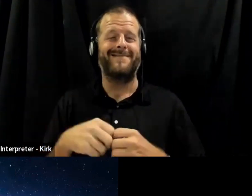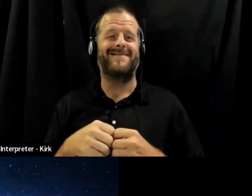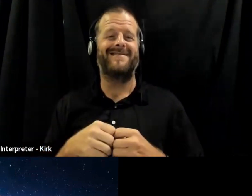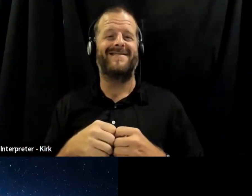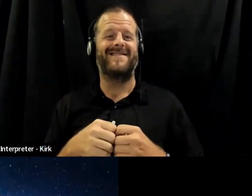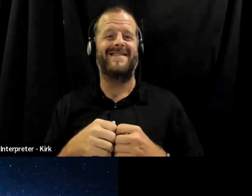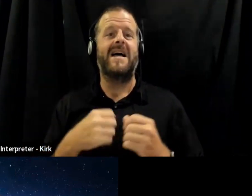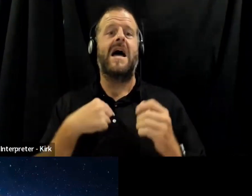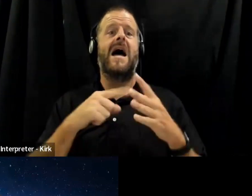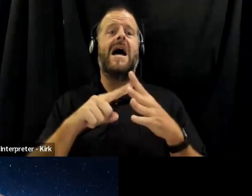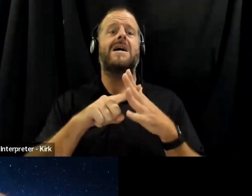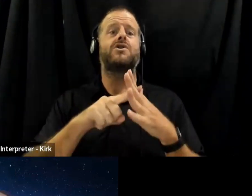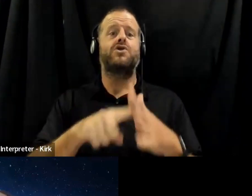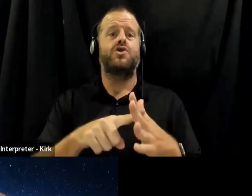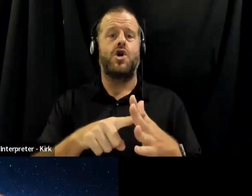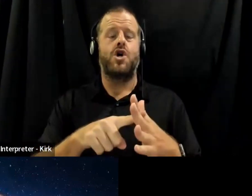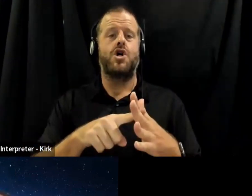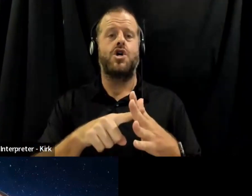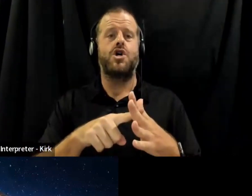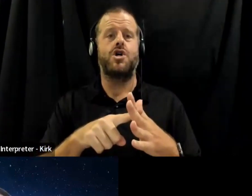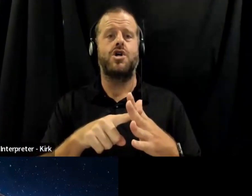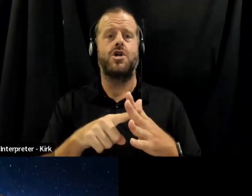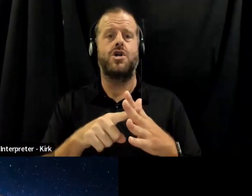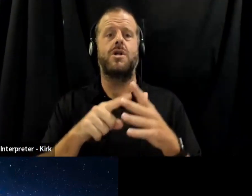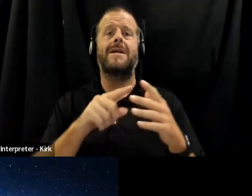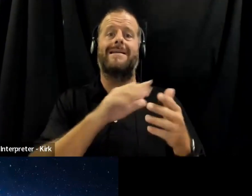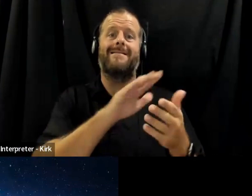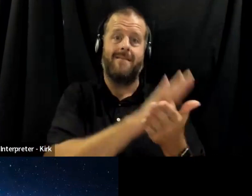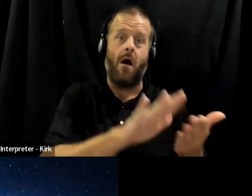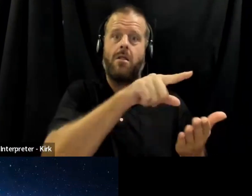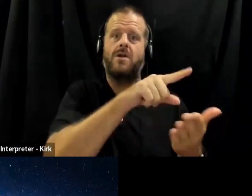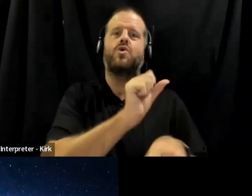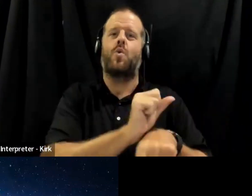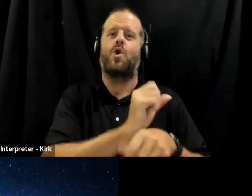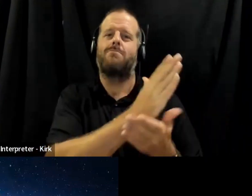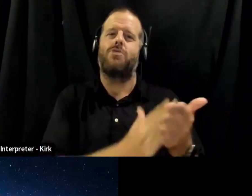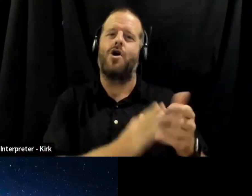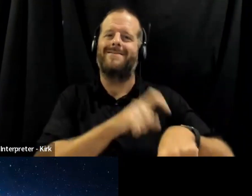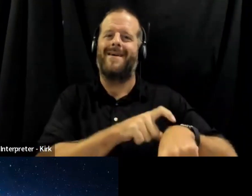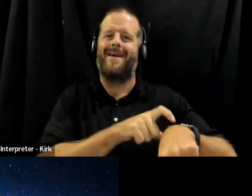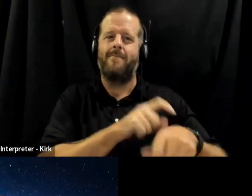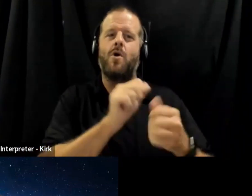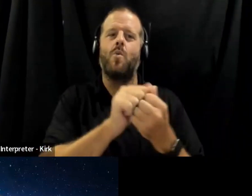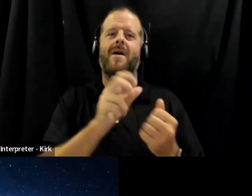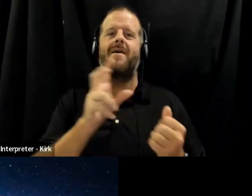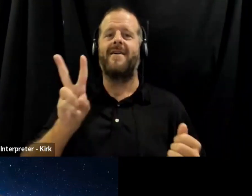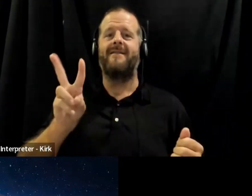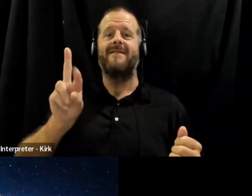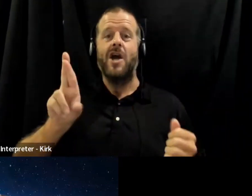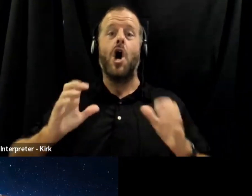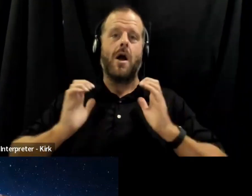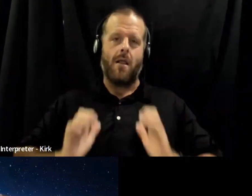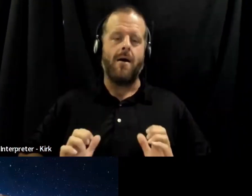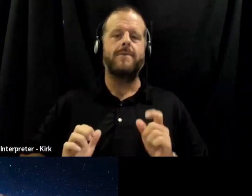I started in college working part time with VR clients who wanted to learn their tech.